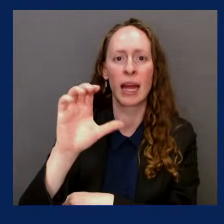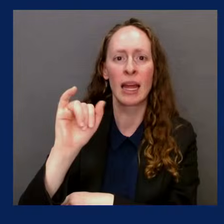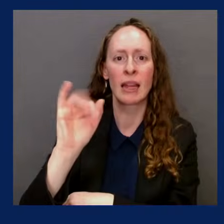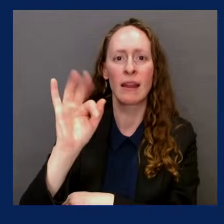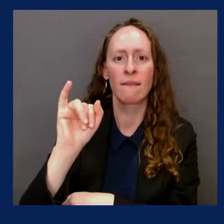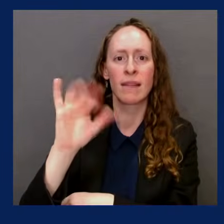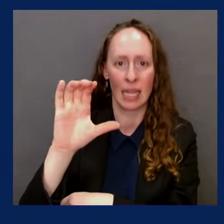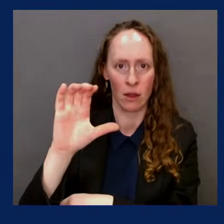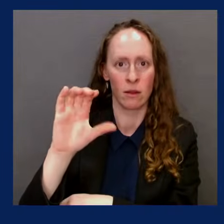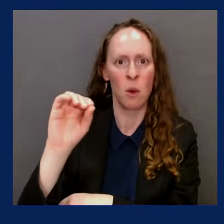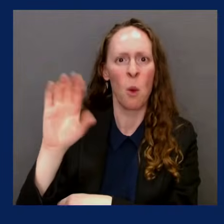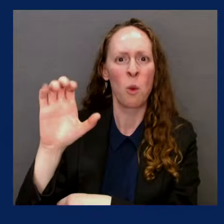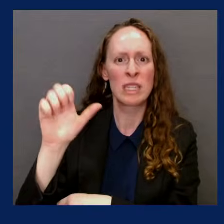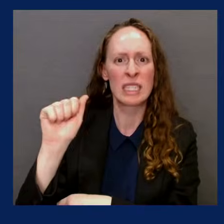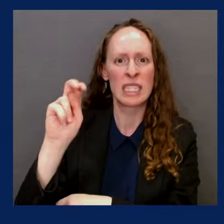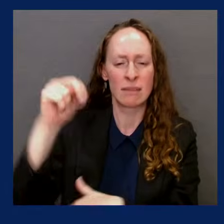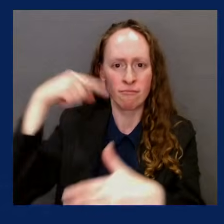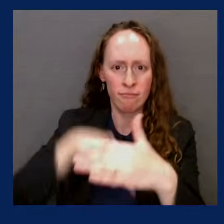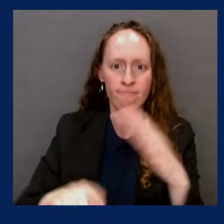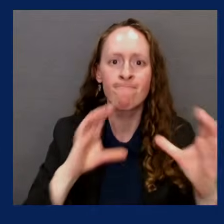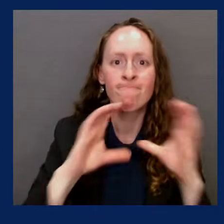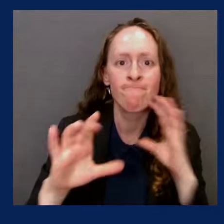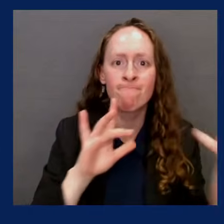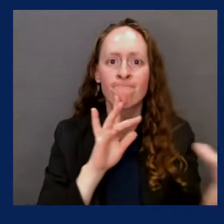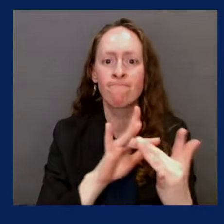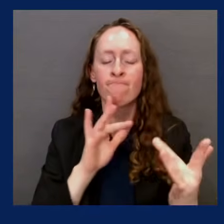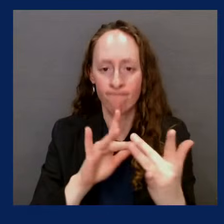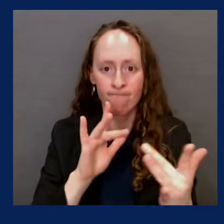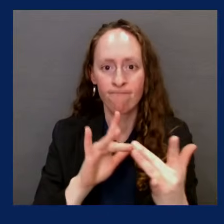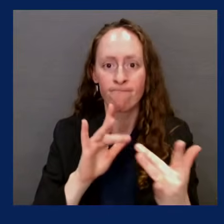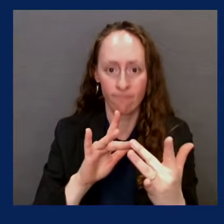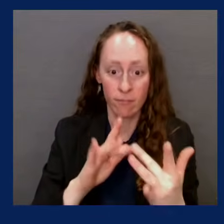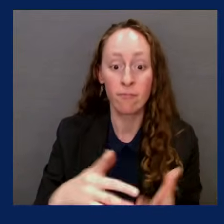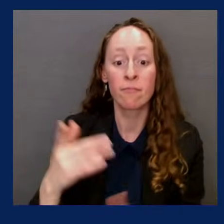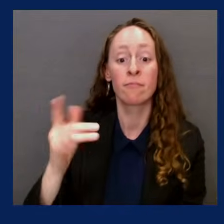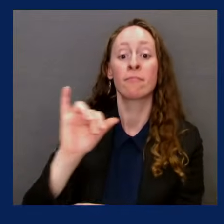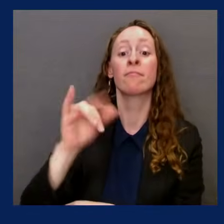to ensure that our friends in the Pacific maintain access to the global financial system.